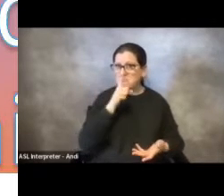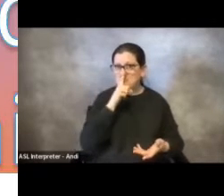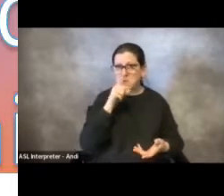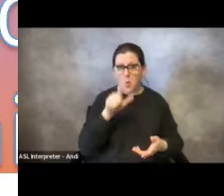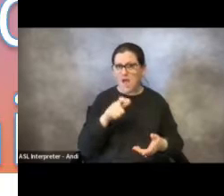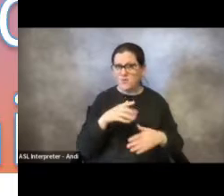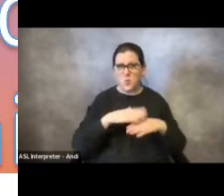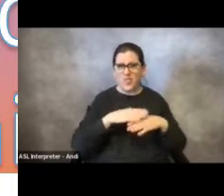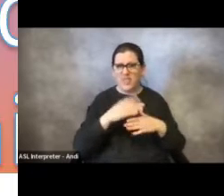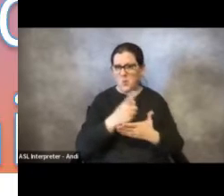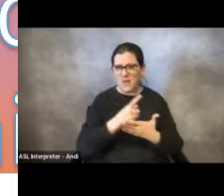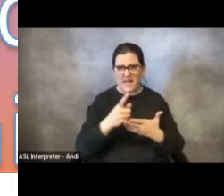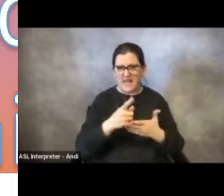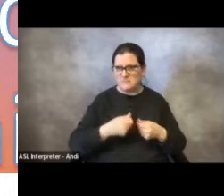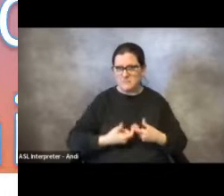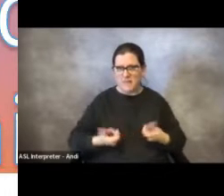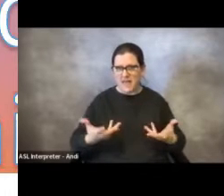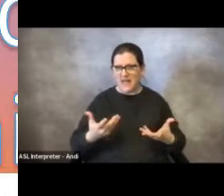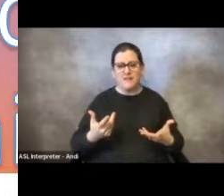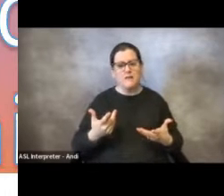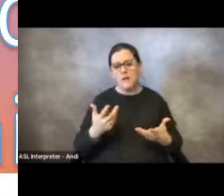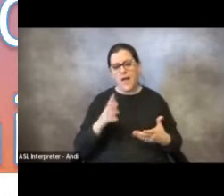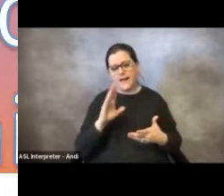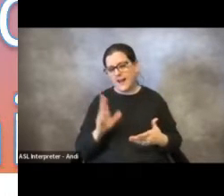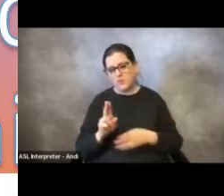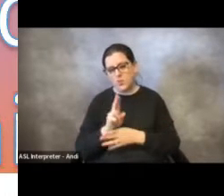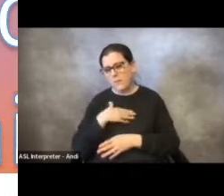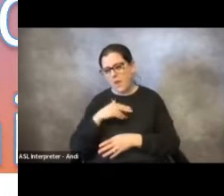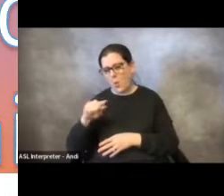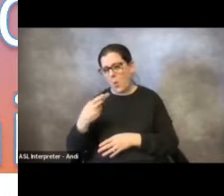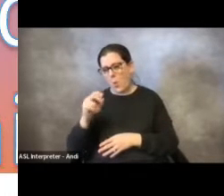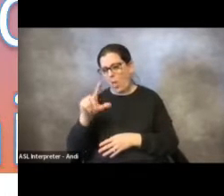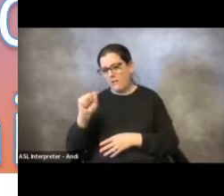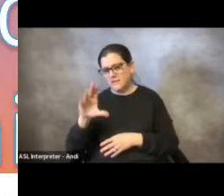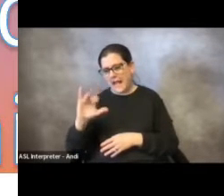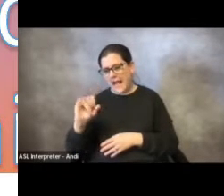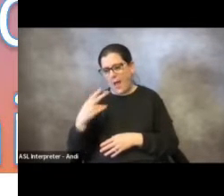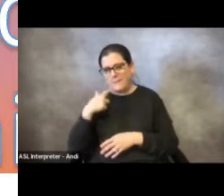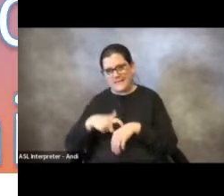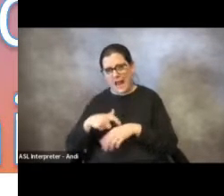never been able to spend my Kohl's cash, because they always pick like four days and a time you're never able to go. So you get a lot of flexibility in